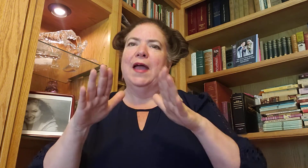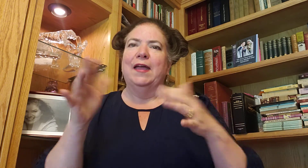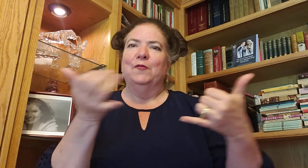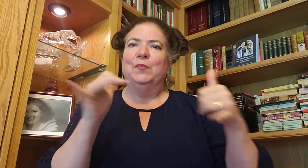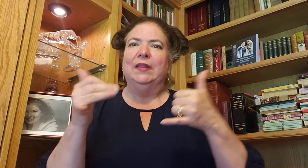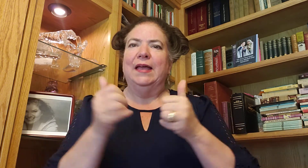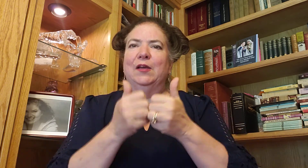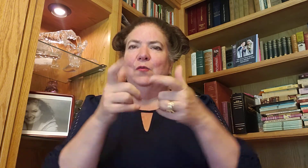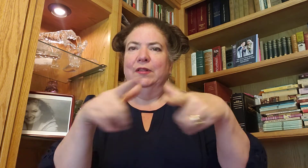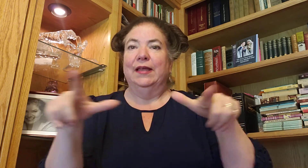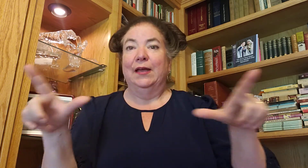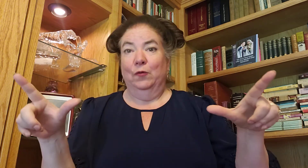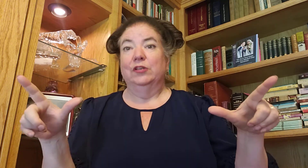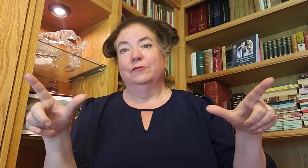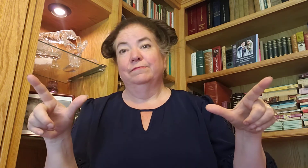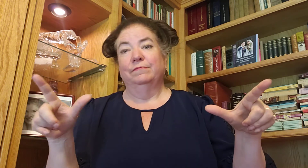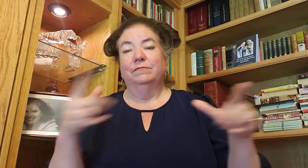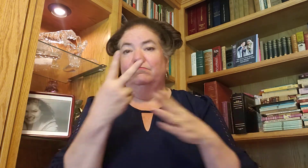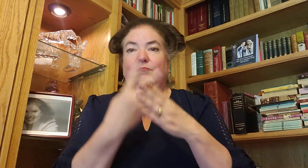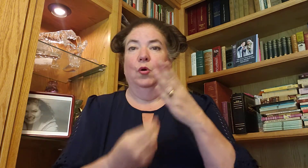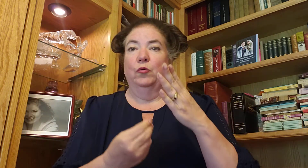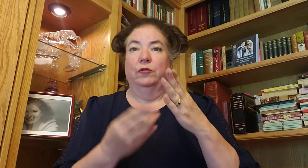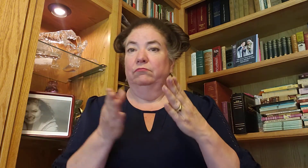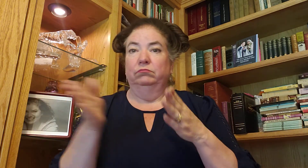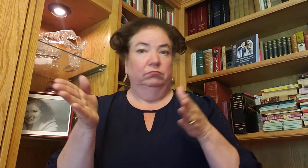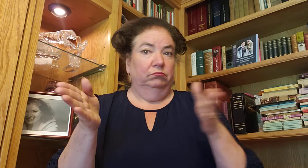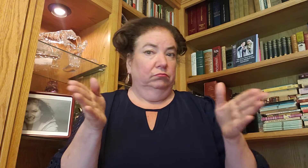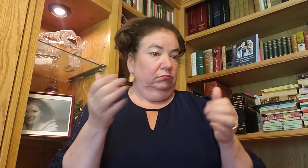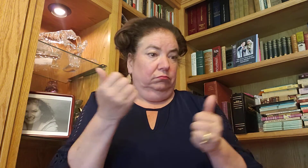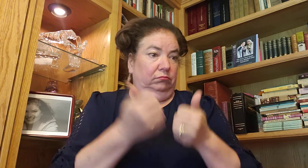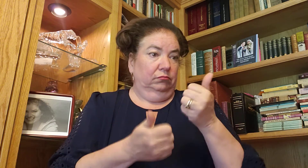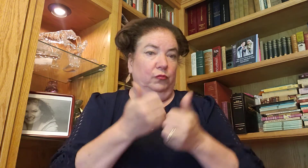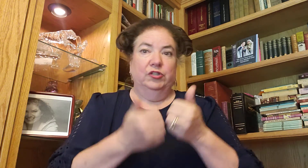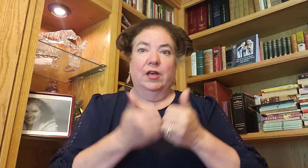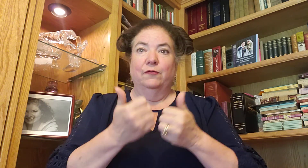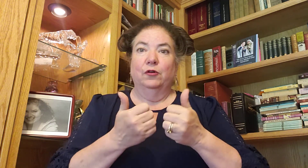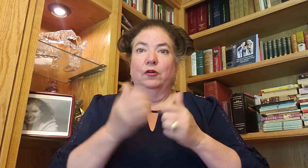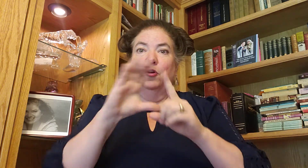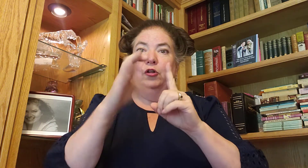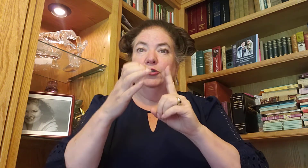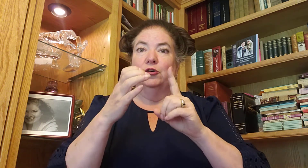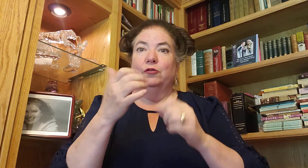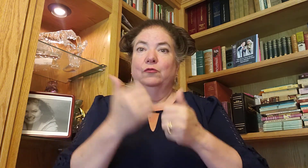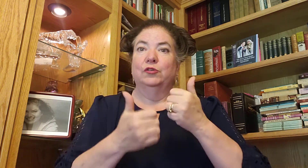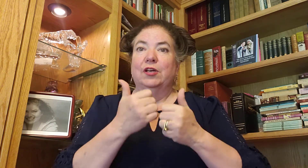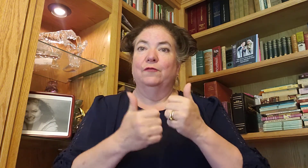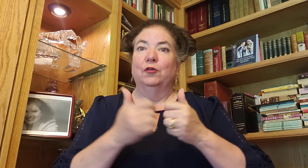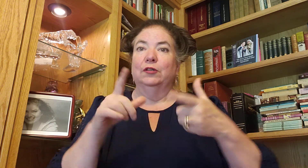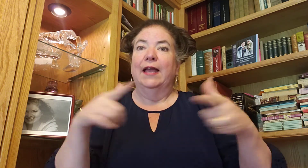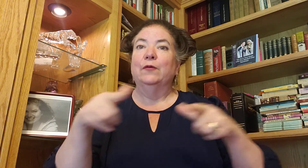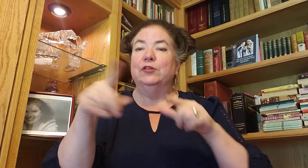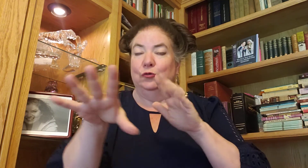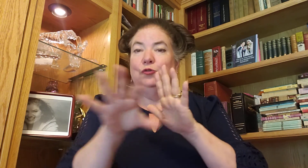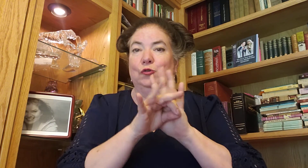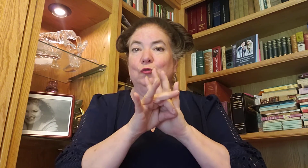of playing with language. Both (languages) whichever culture, whichever language you choose,